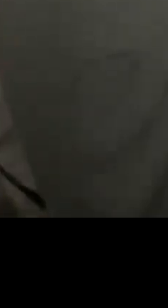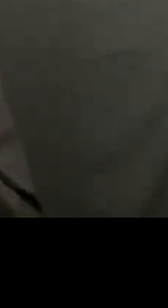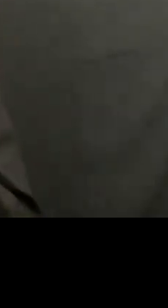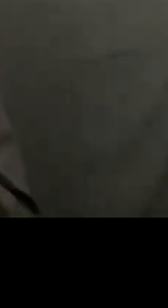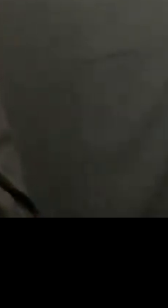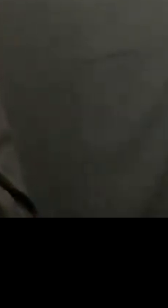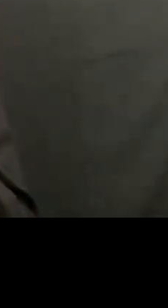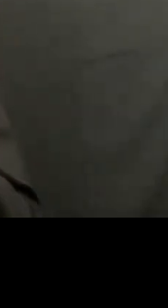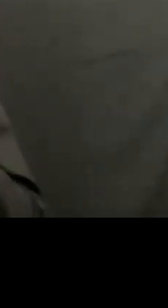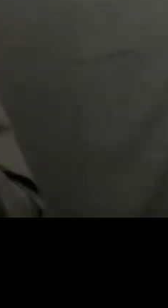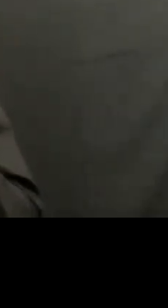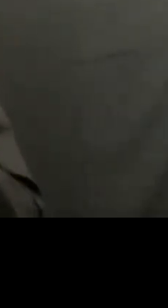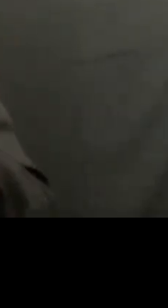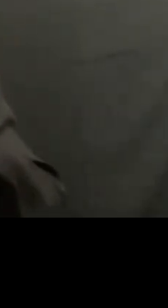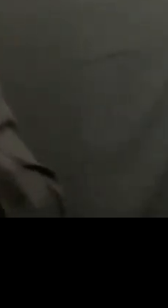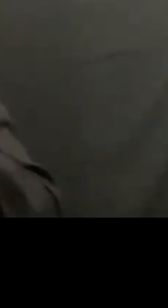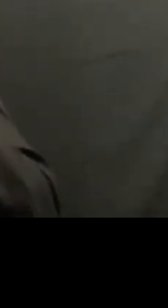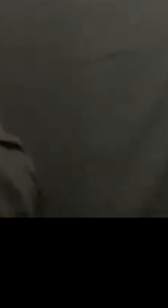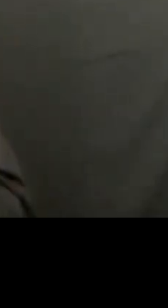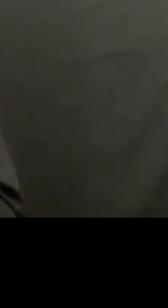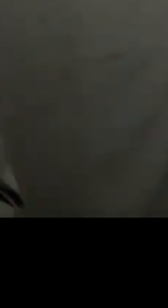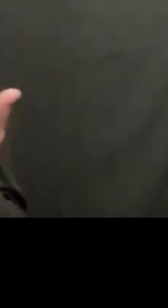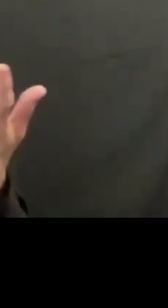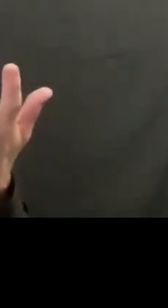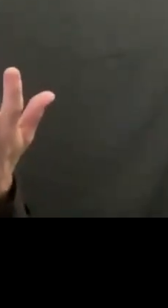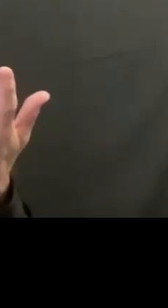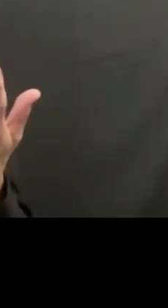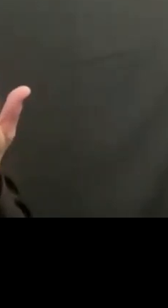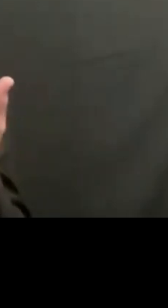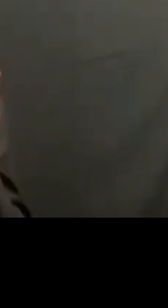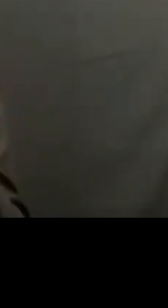How does it affect the process? If that answers your question, Andrea.